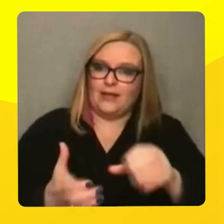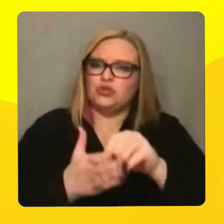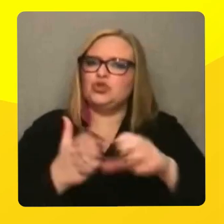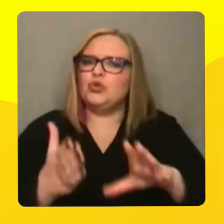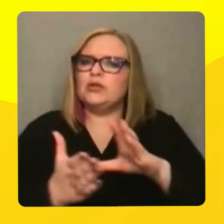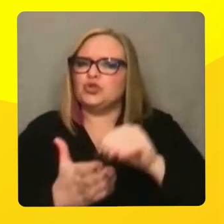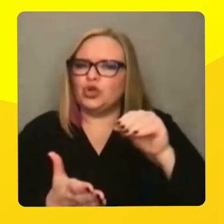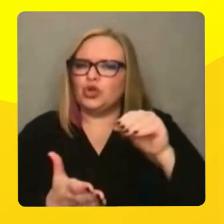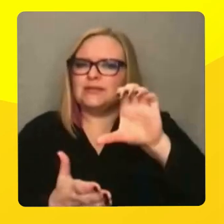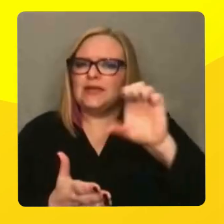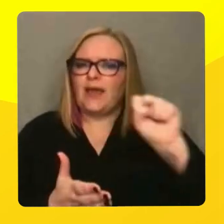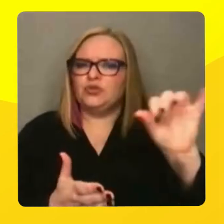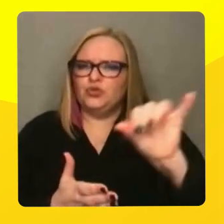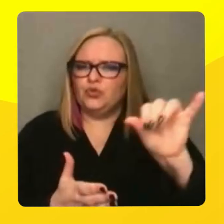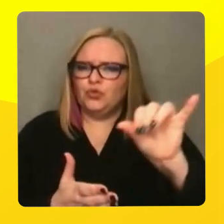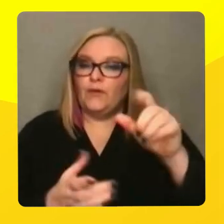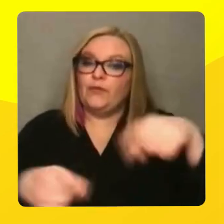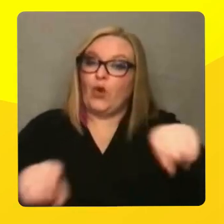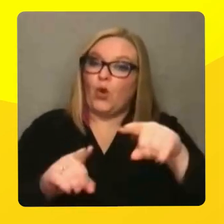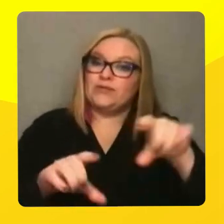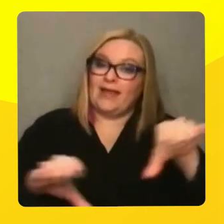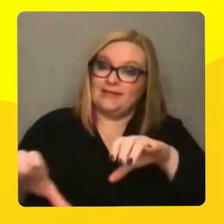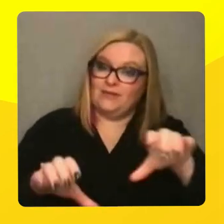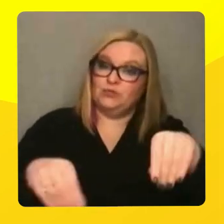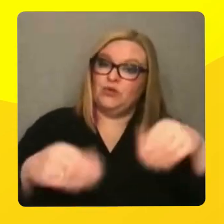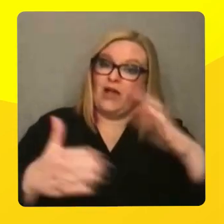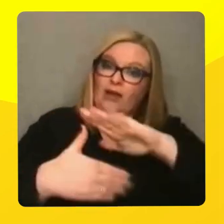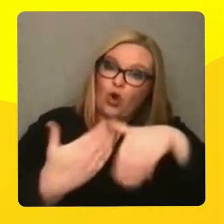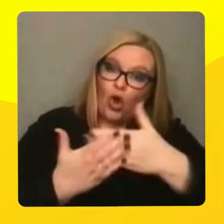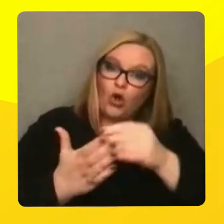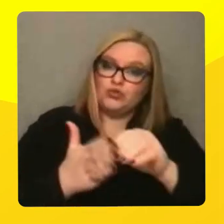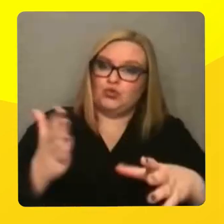And these activities give all students experience with CS because it's